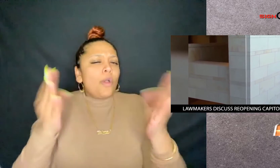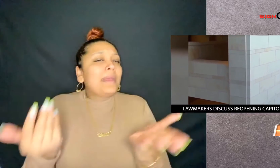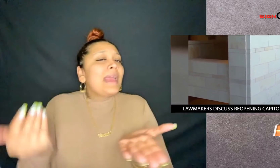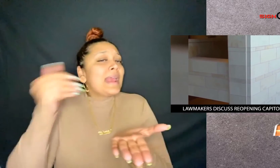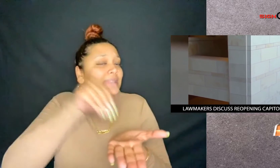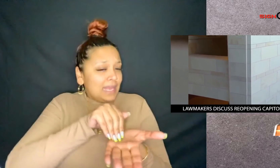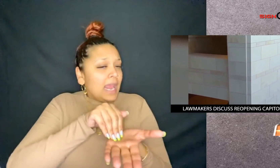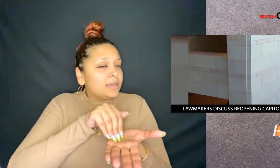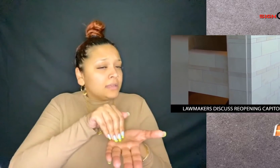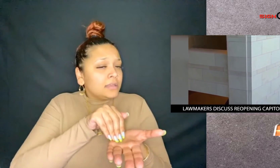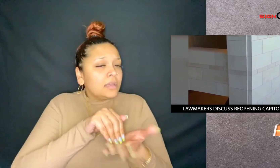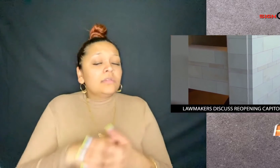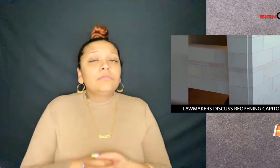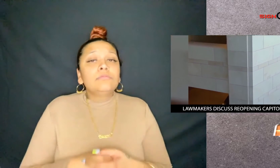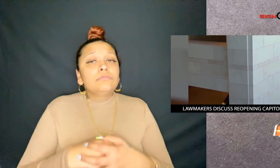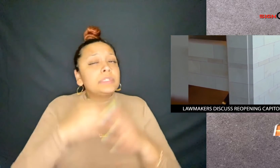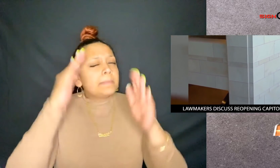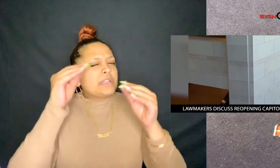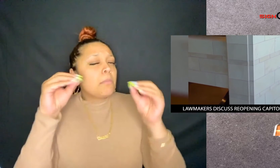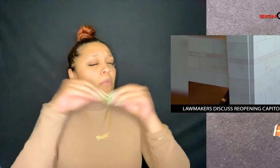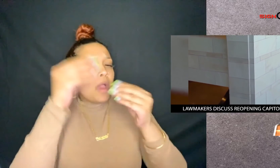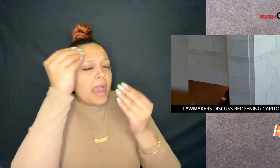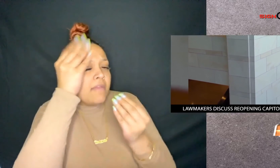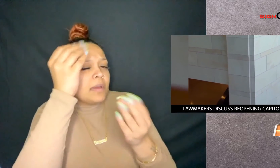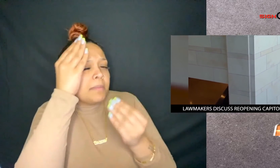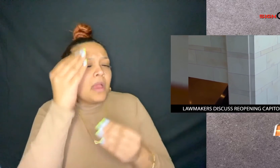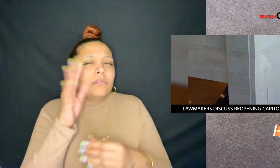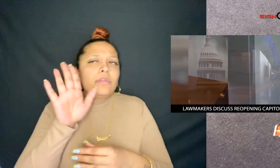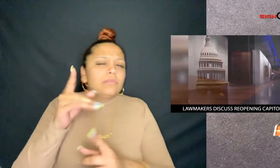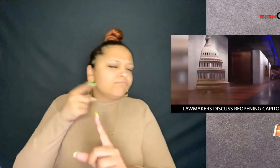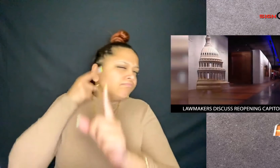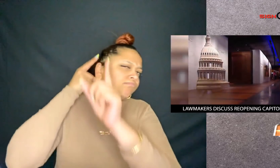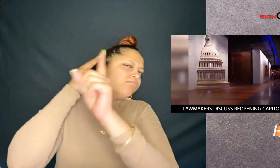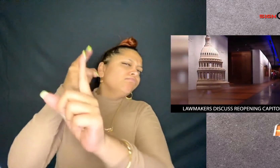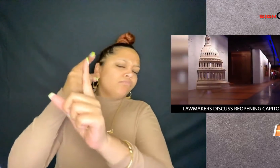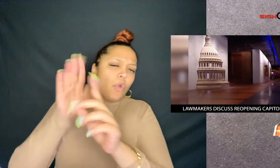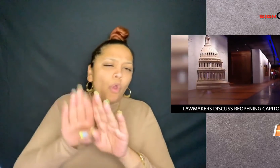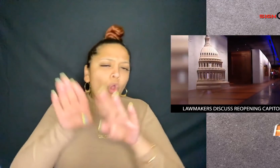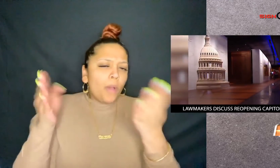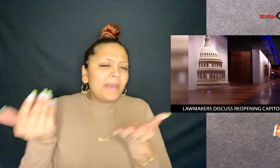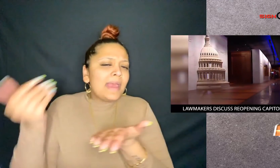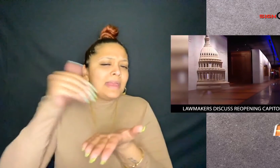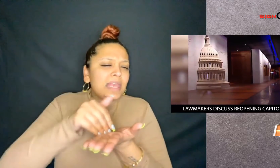lawmakers are now working on how to safely reopen the building and expect more information